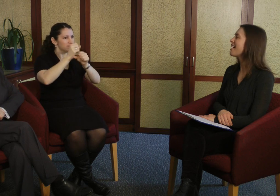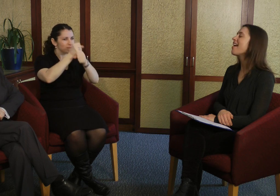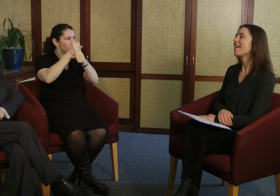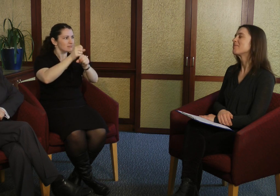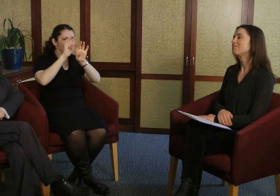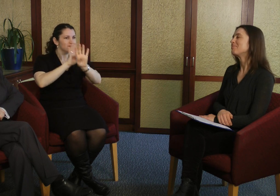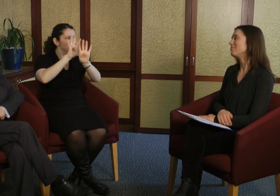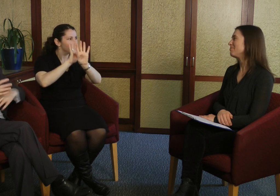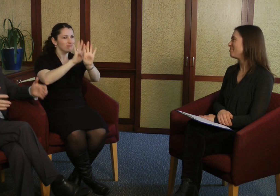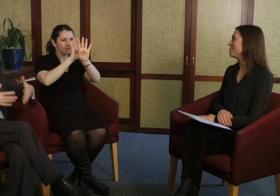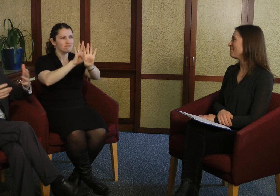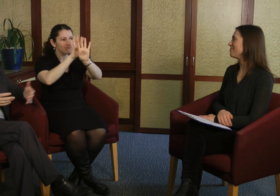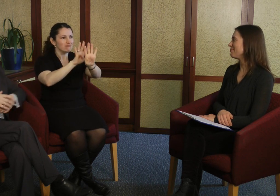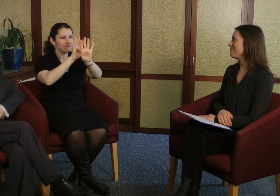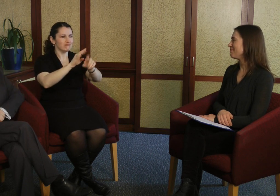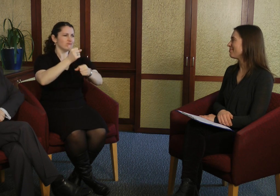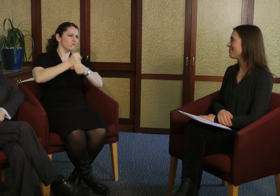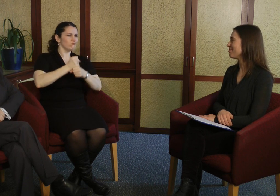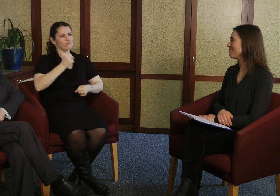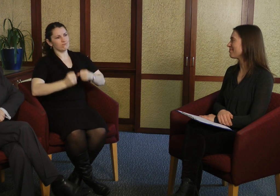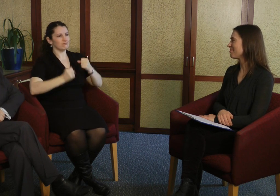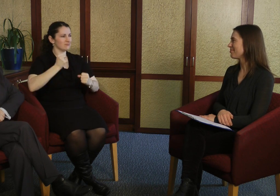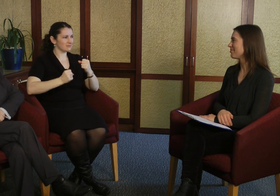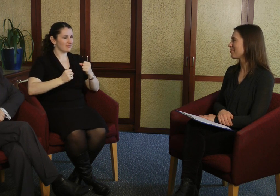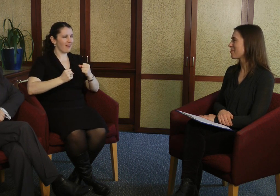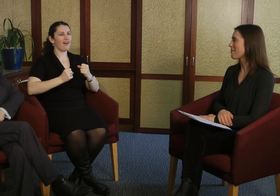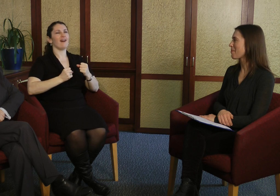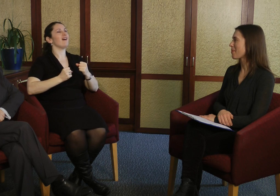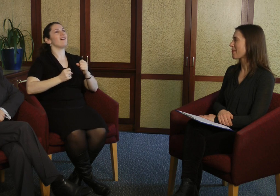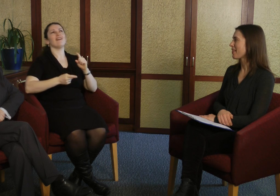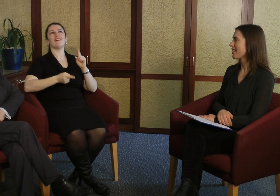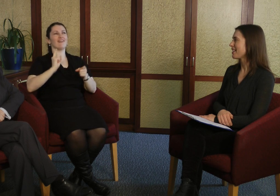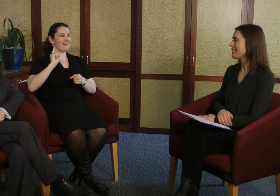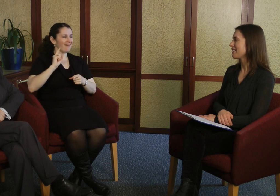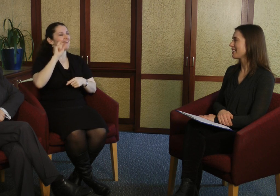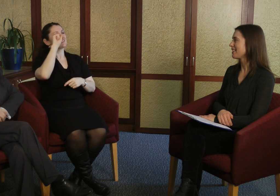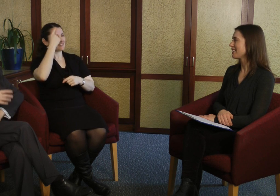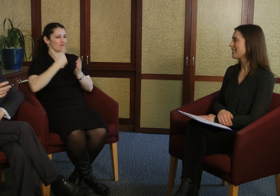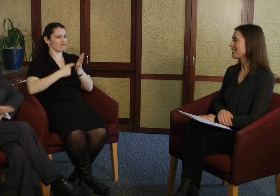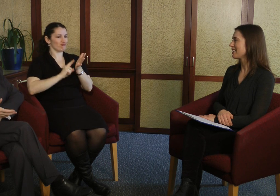somewhere to make a protest but now I understand it is an opportunity to come together each